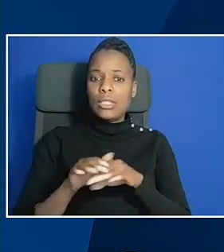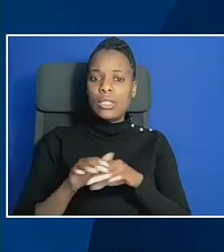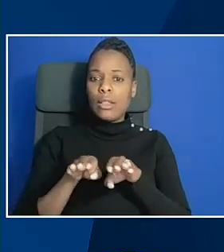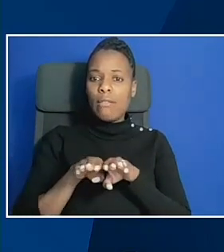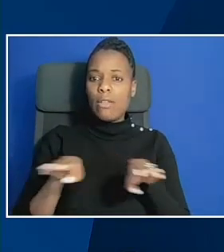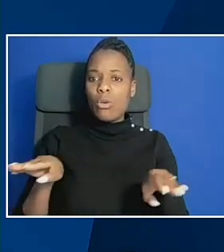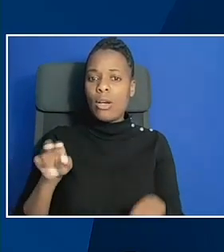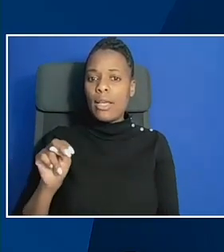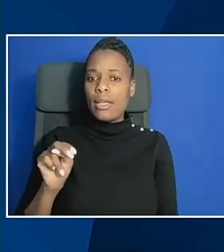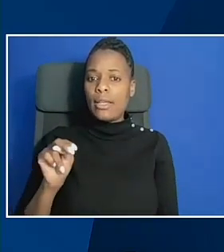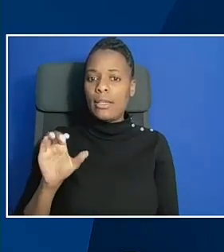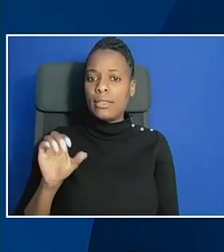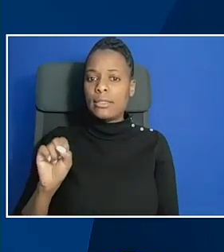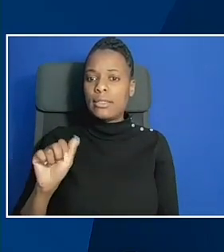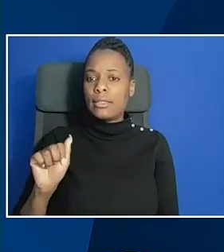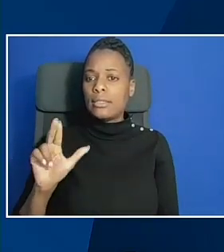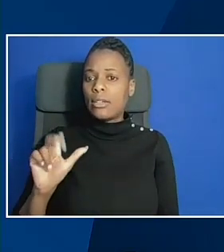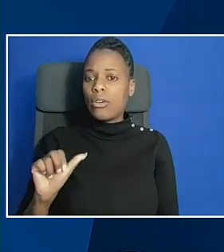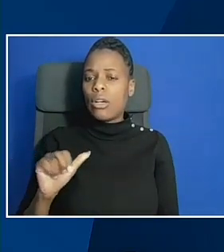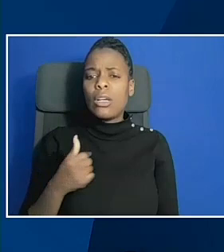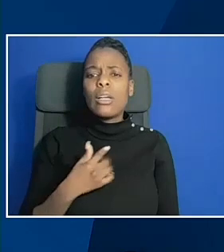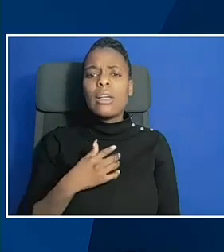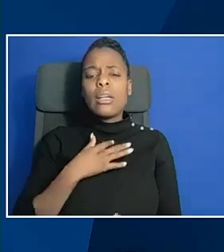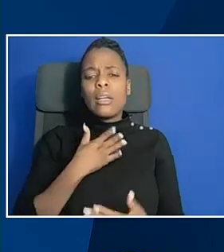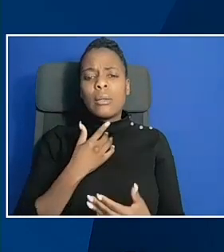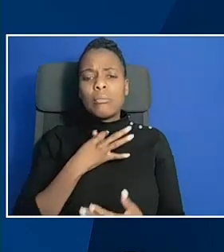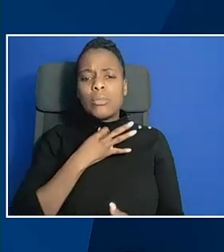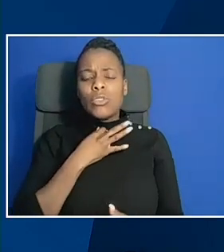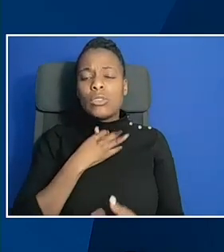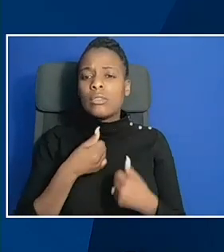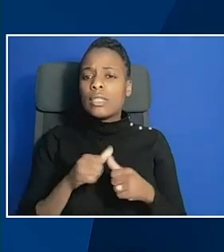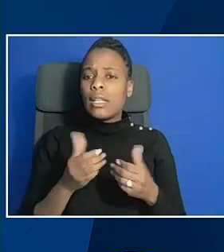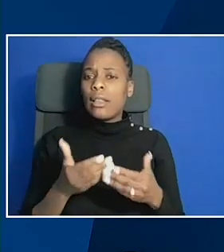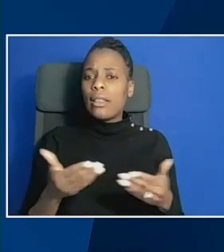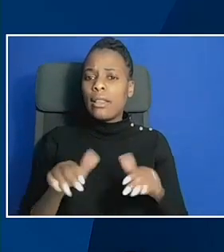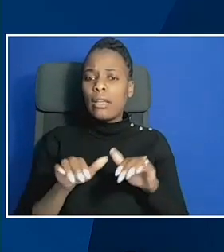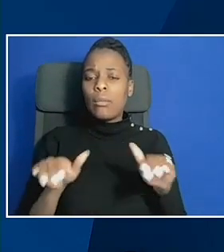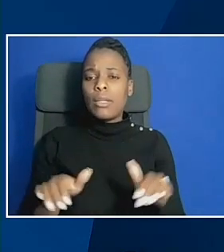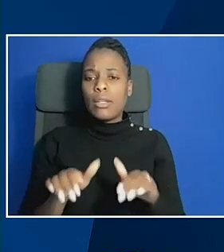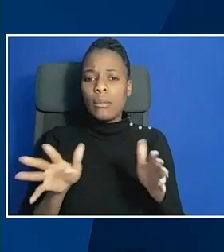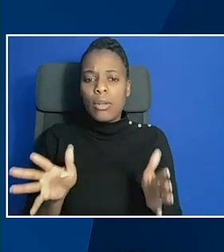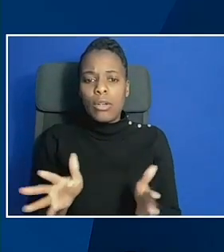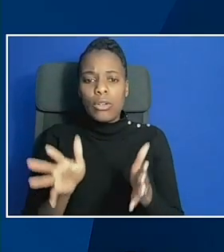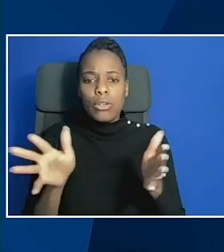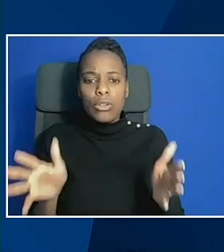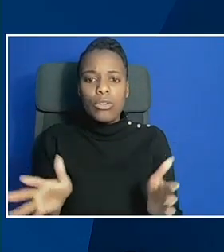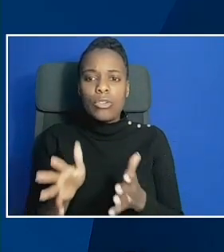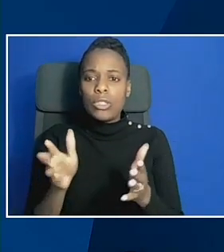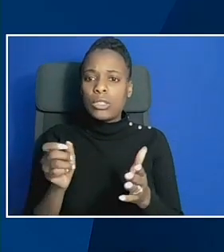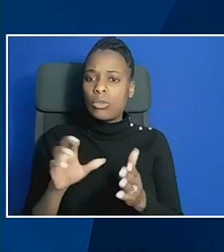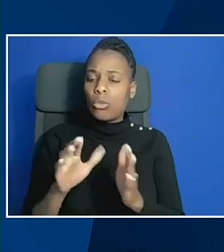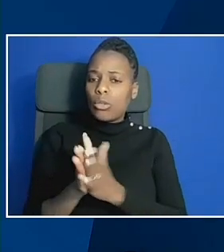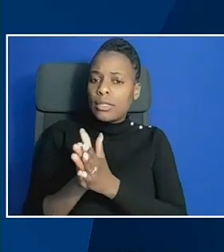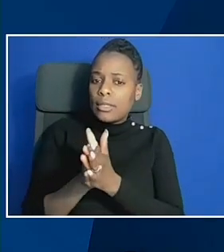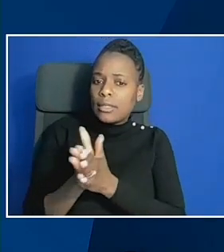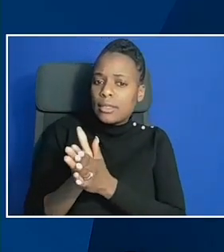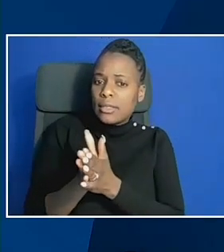be done in the way of encouragement or incentives or, whether this is an evolving